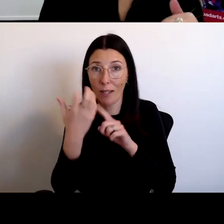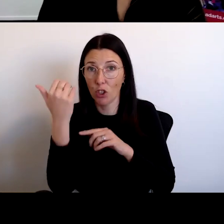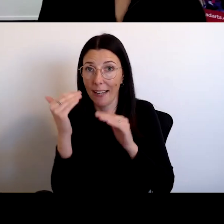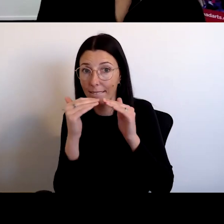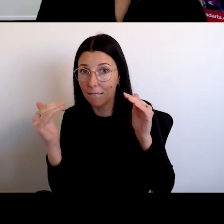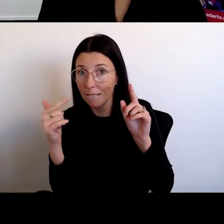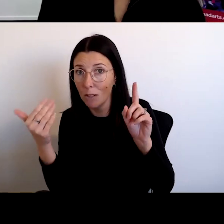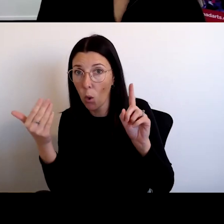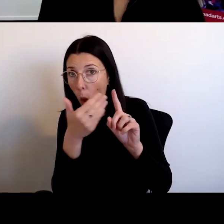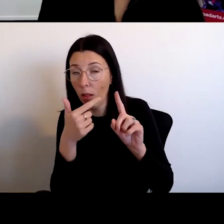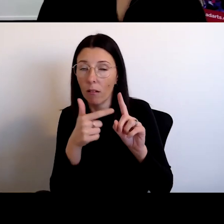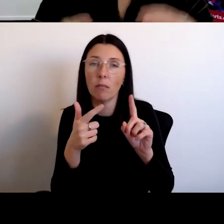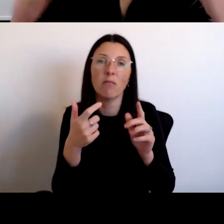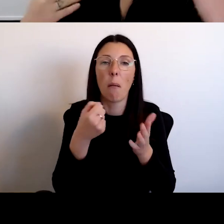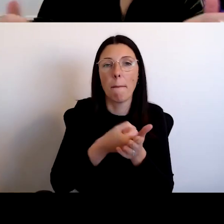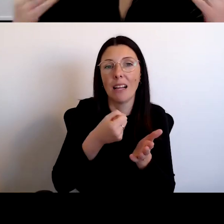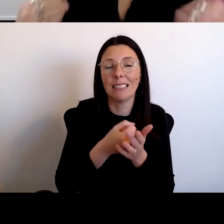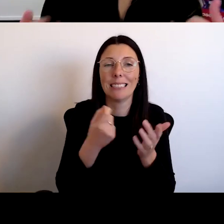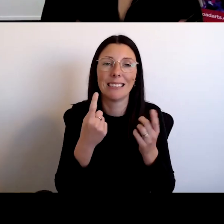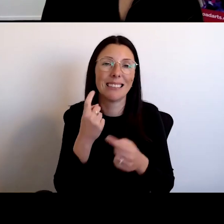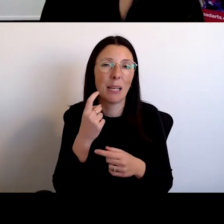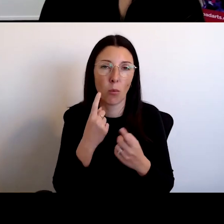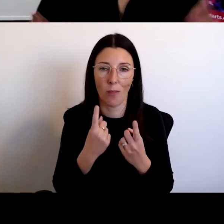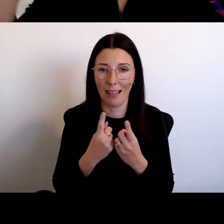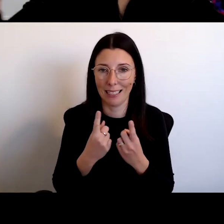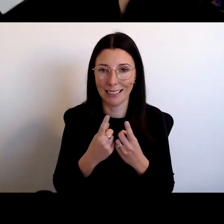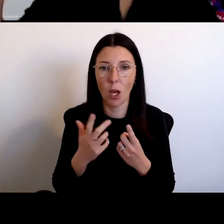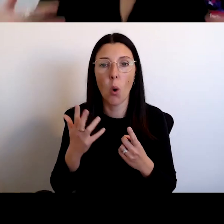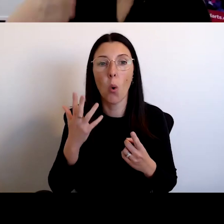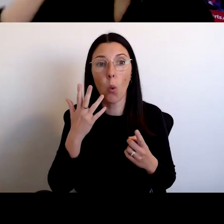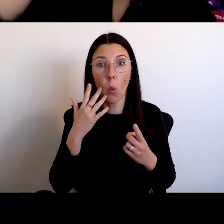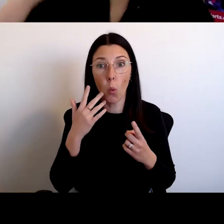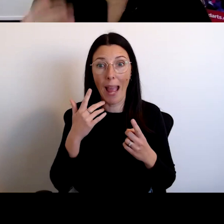those really simple things that I think when you are on the ground running, we know it so well,